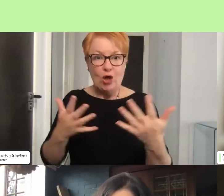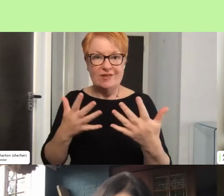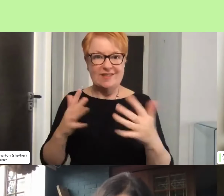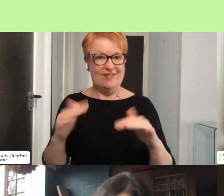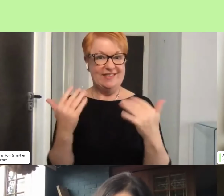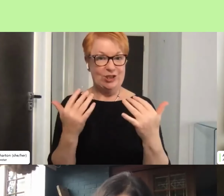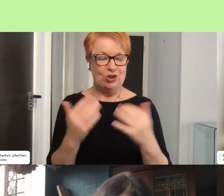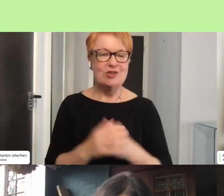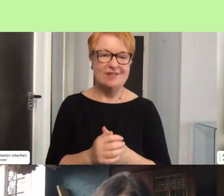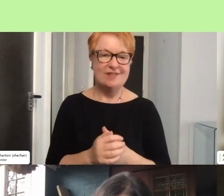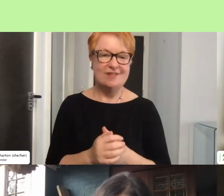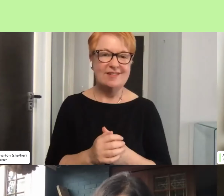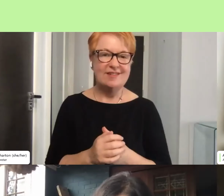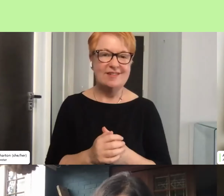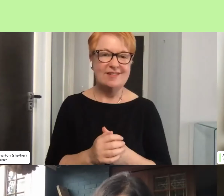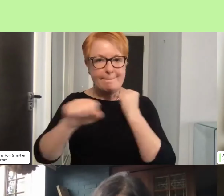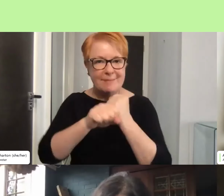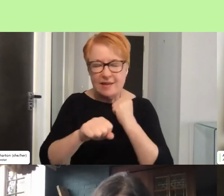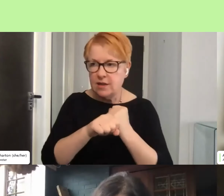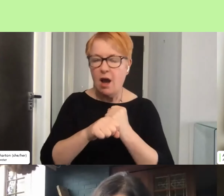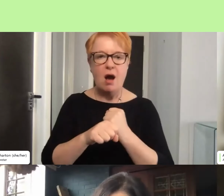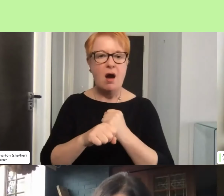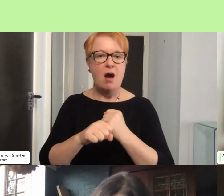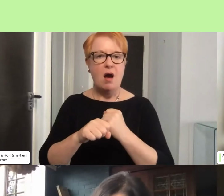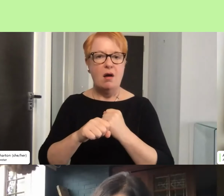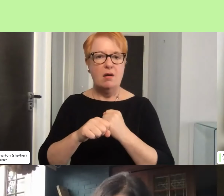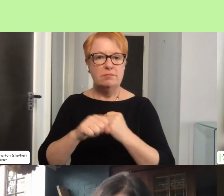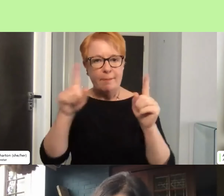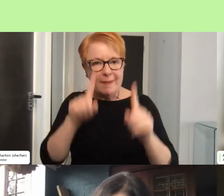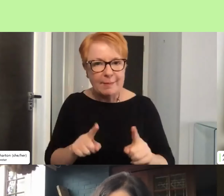to re-reimagine what public art is, and how it can be used and so on.